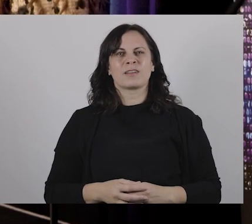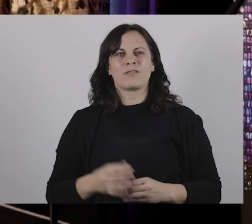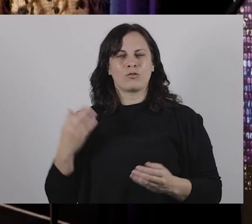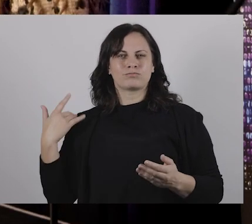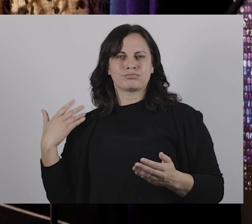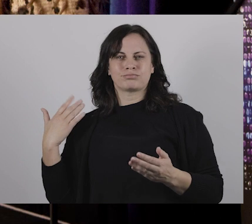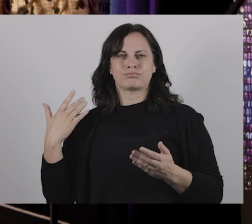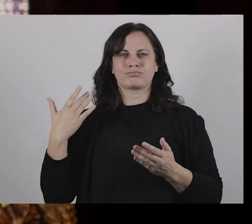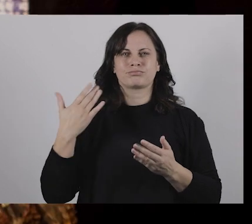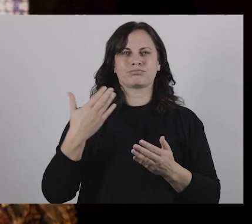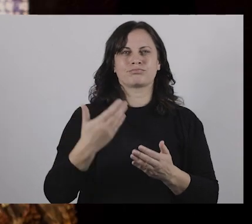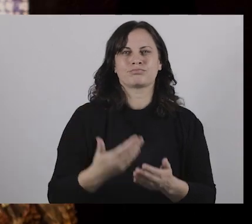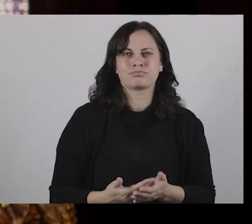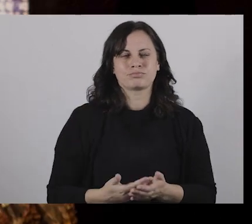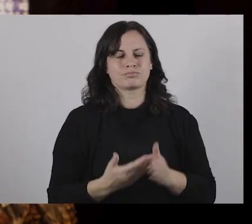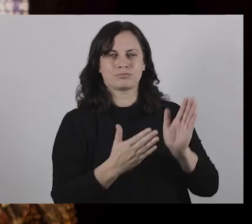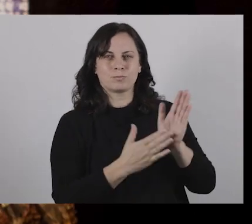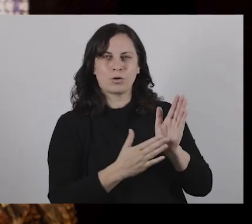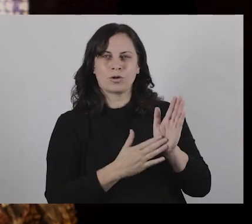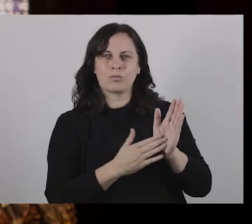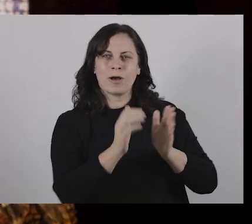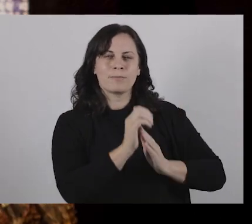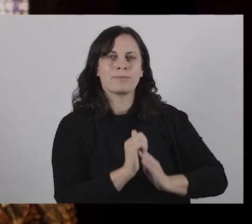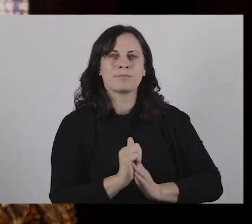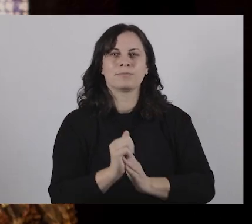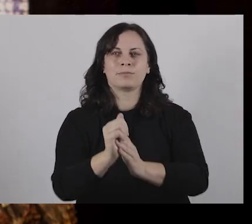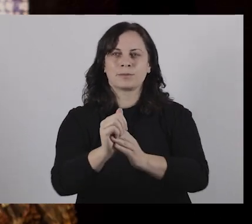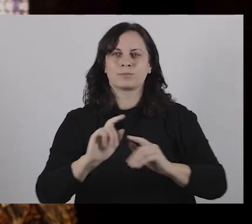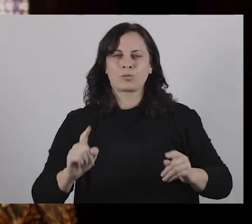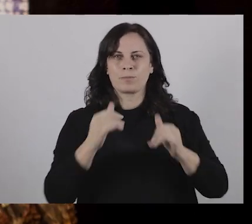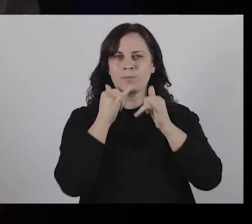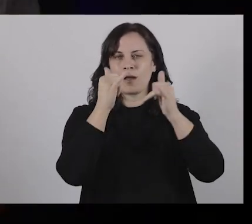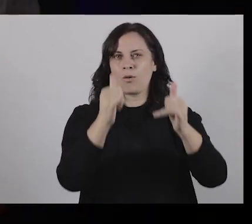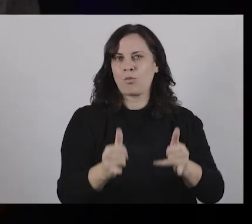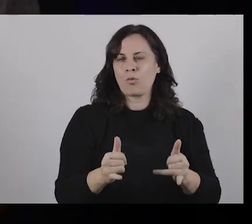Pāpā led out Te Waka Toi Awards celebrations.